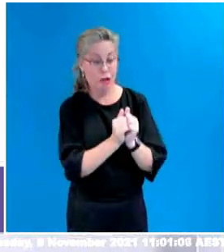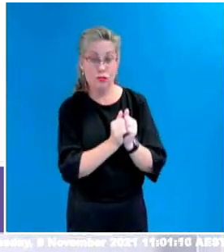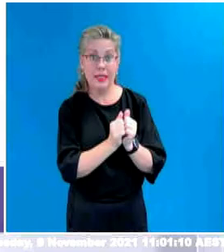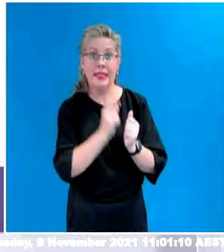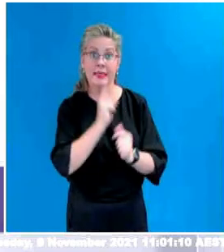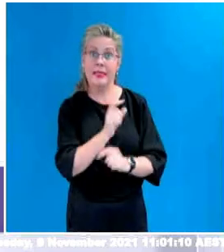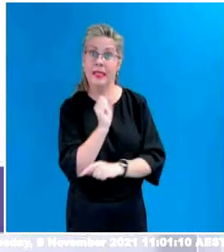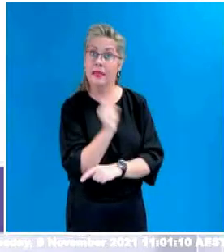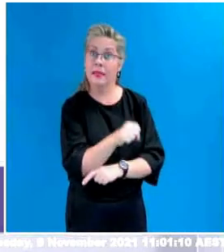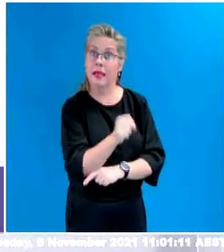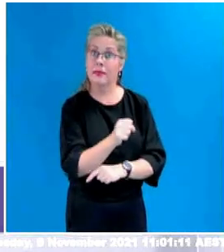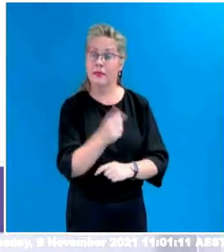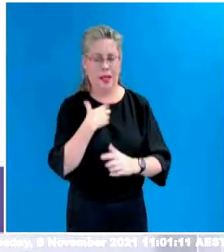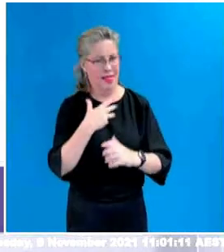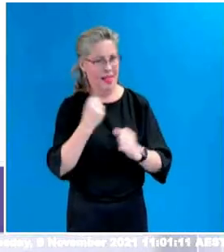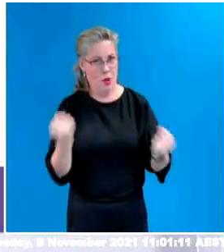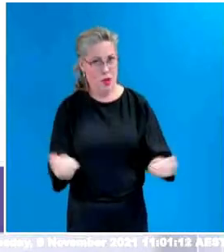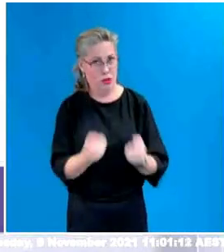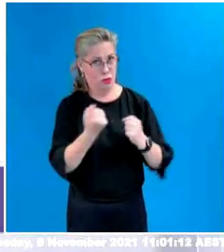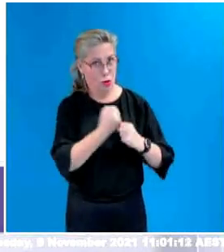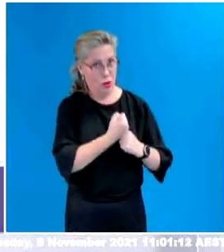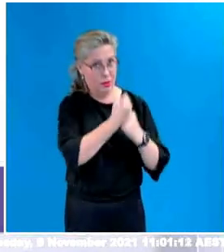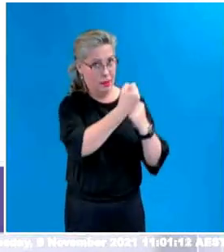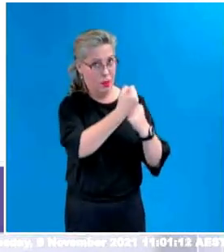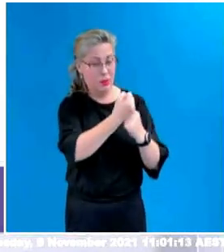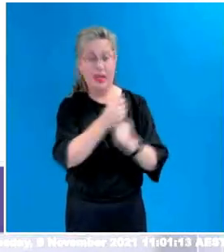Yes, Australia was a strong supporter of these principles.